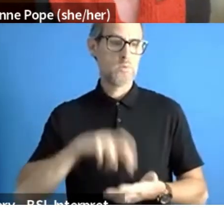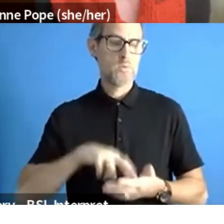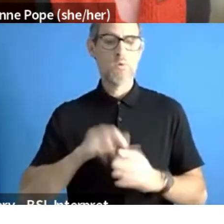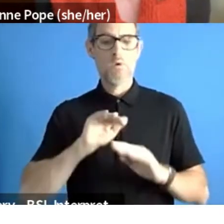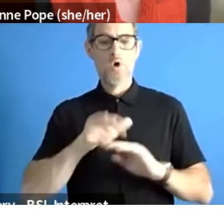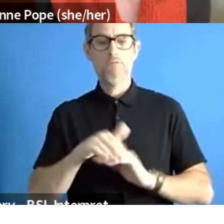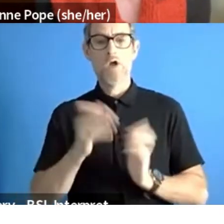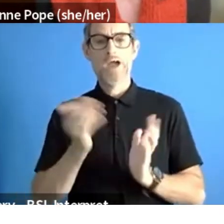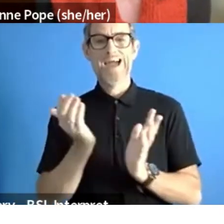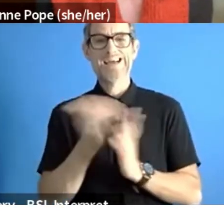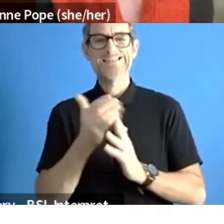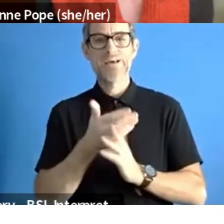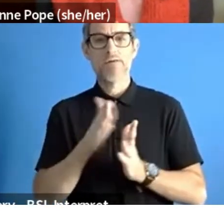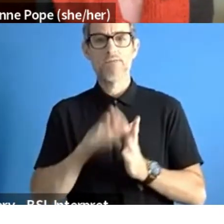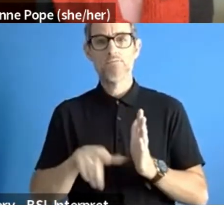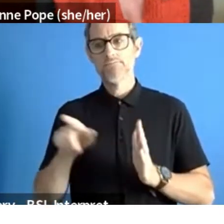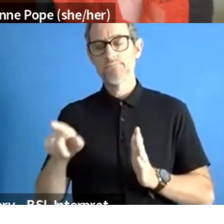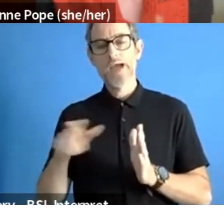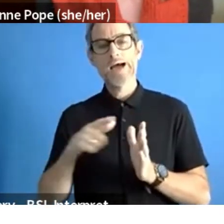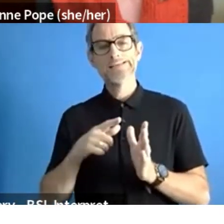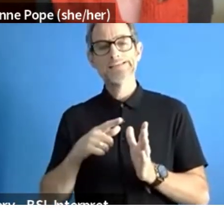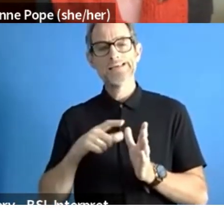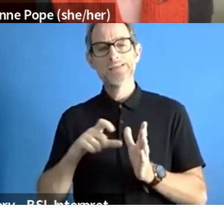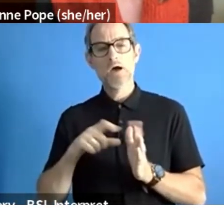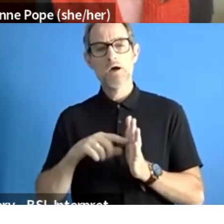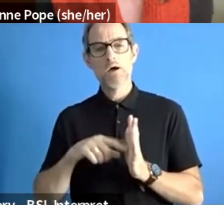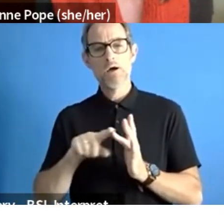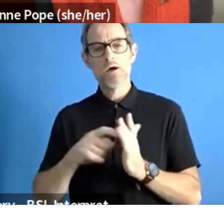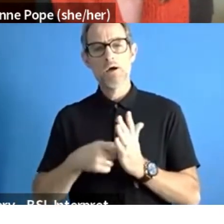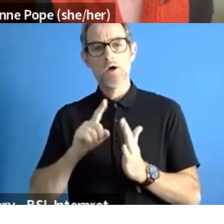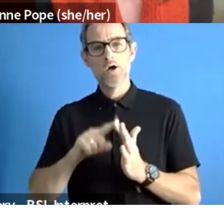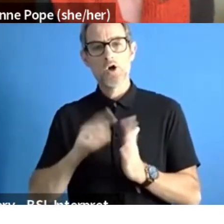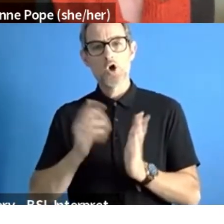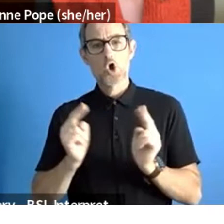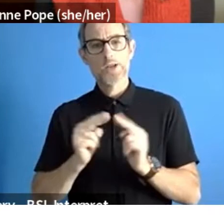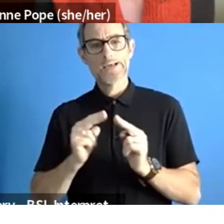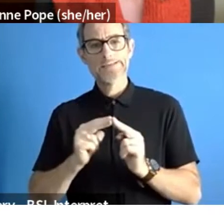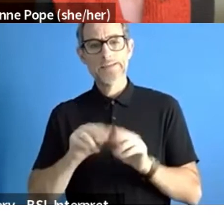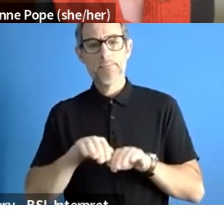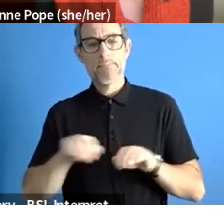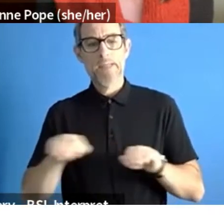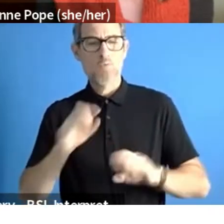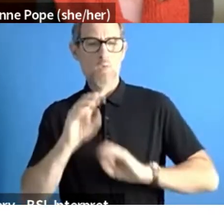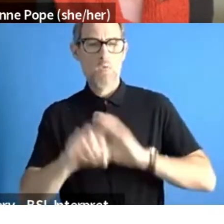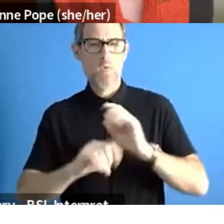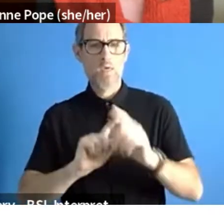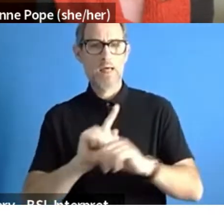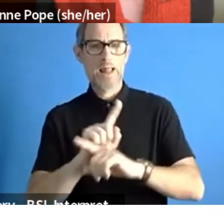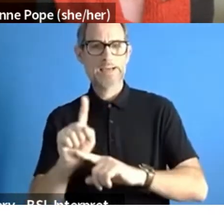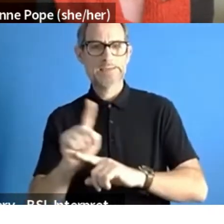Accenture's platform which I think we'll hear more about later be that may not always be the case.